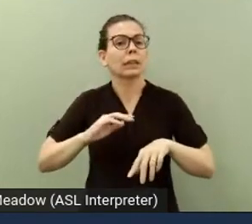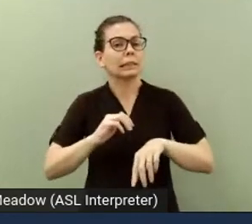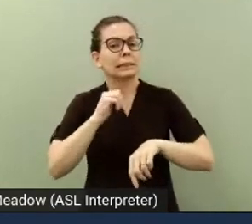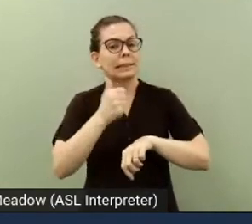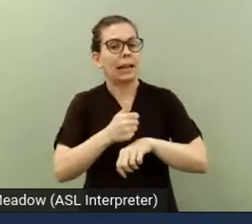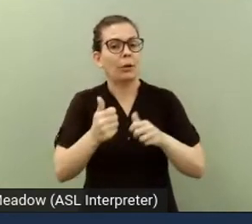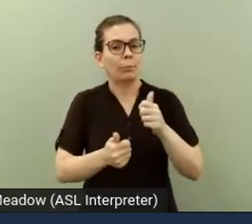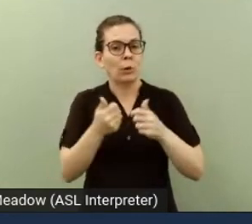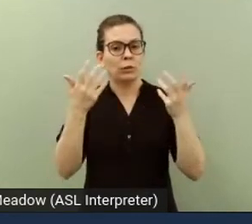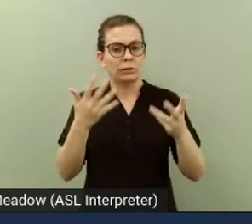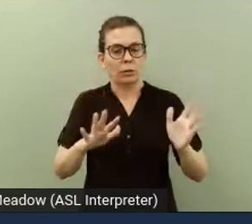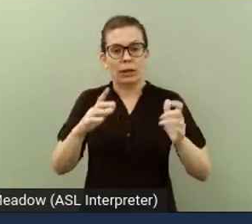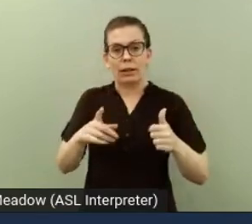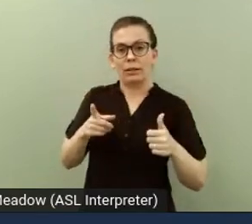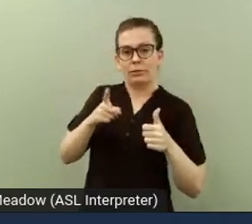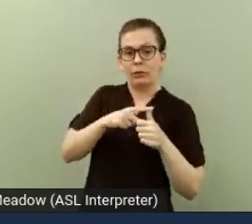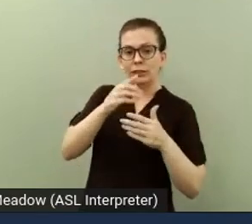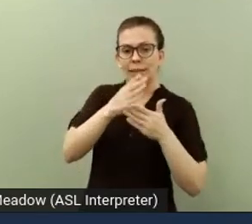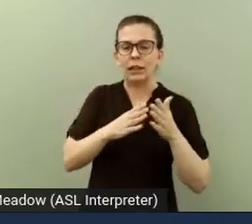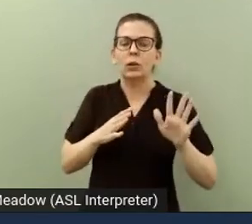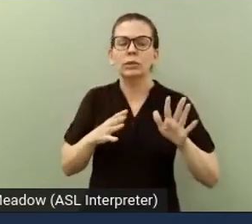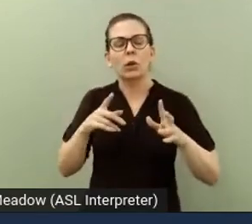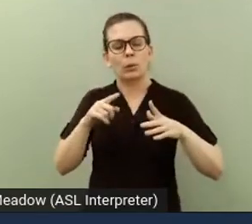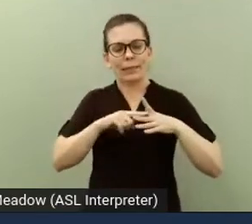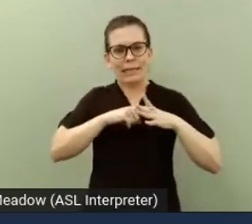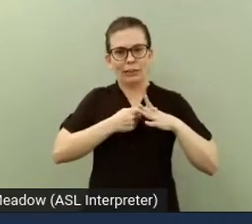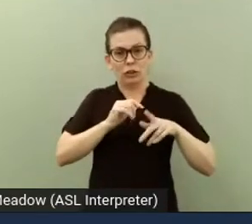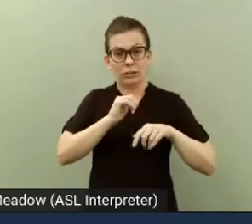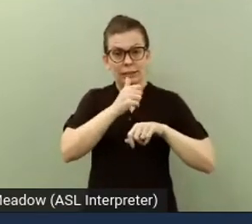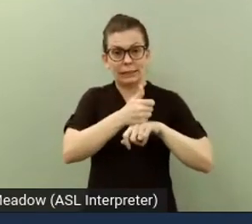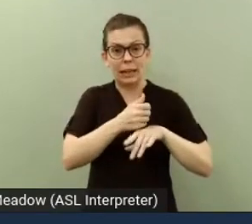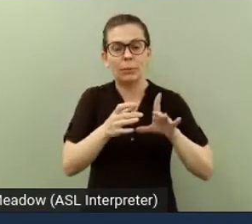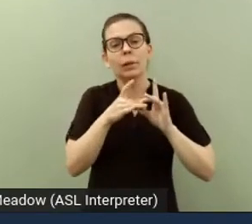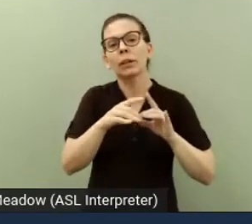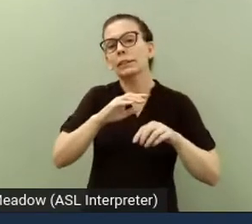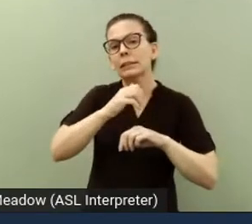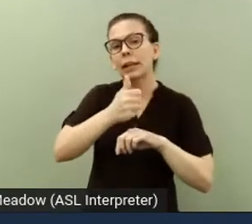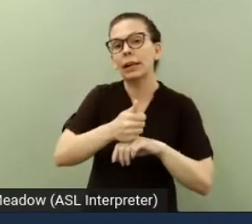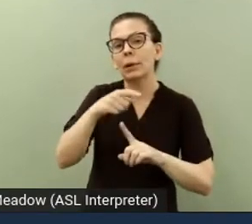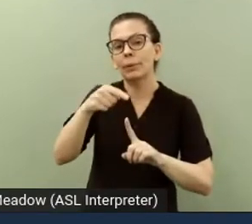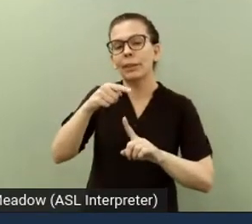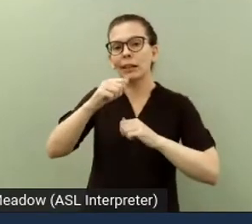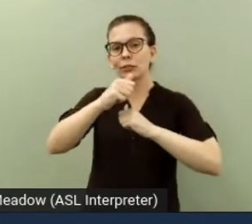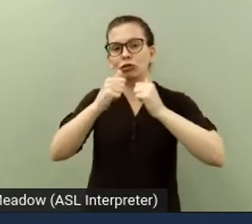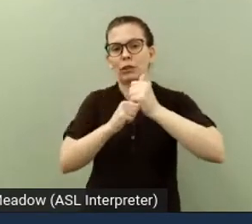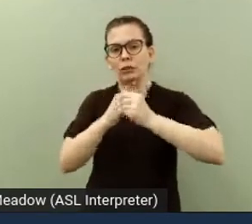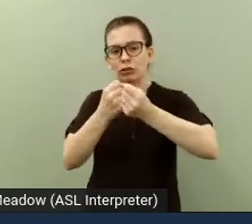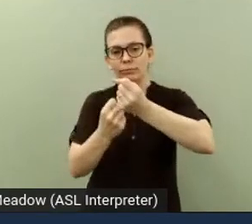So the first section, so the initial setup regarding setting up the infrastructure and I am rules.